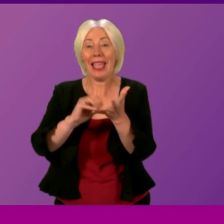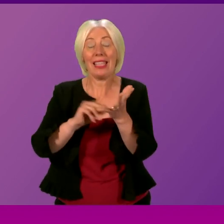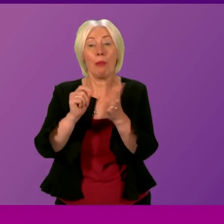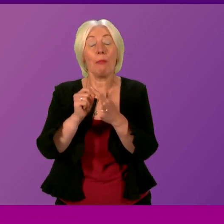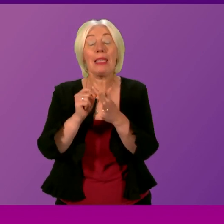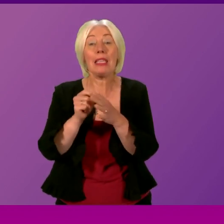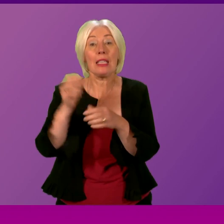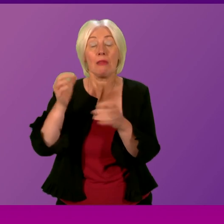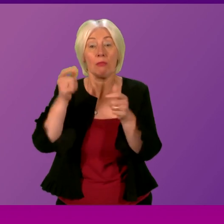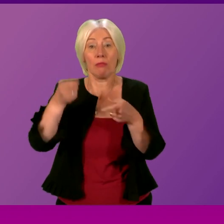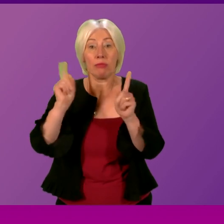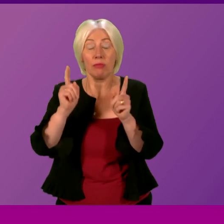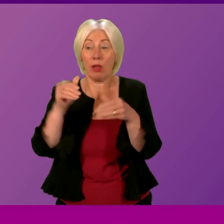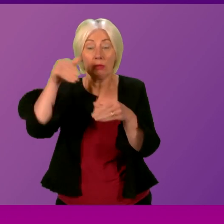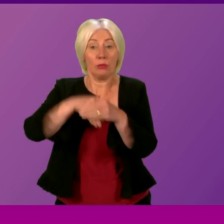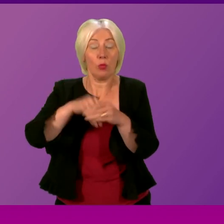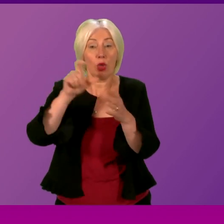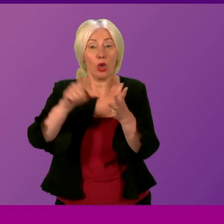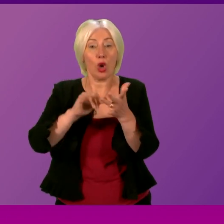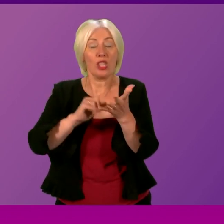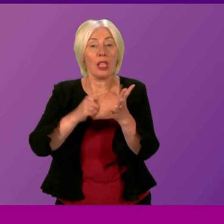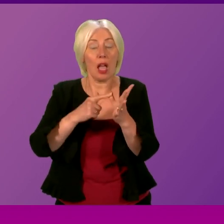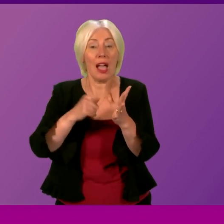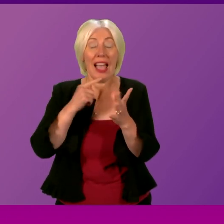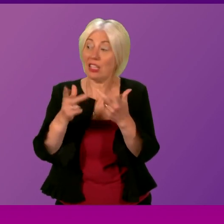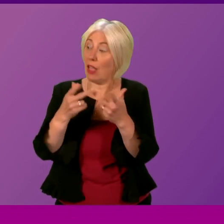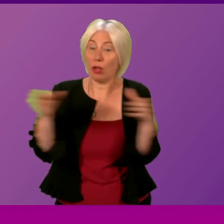the Climate Change Committee and countless other organisations in